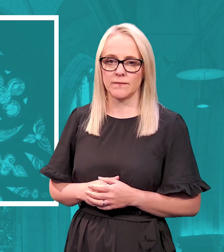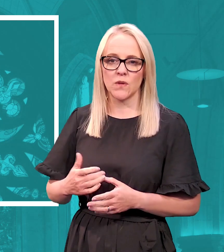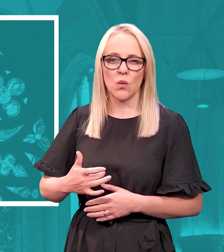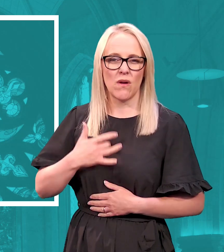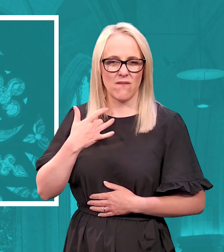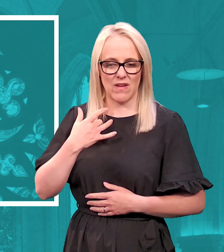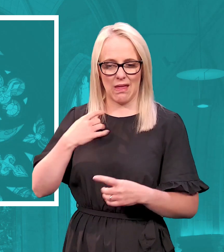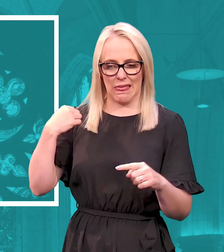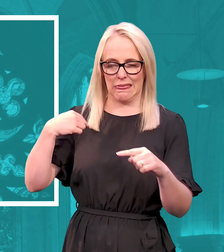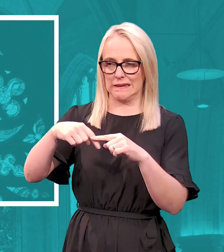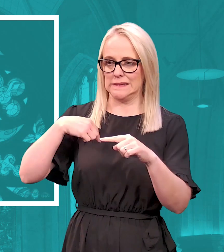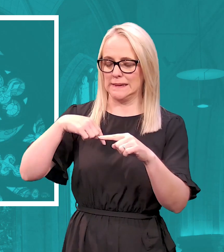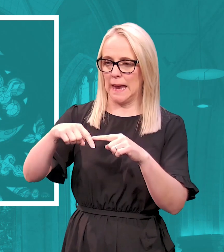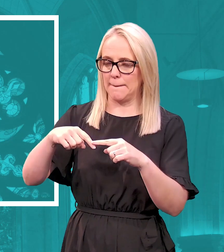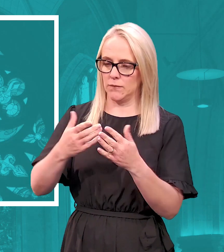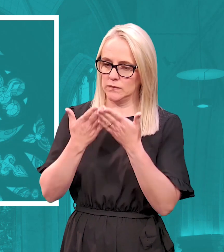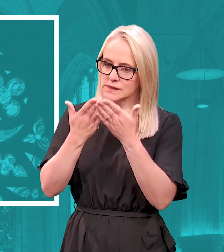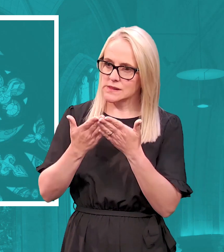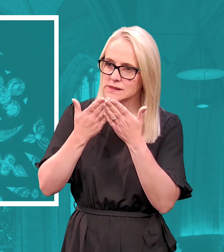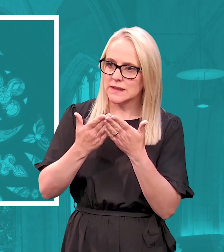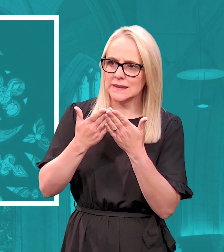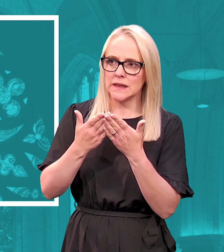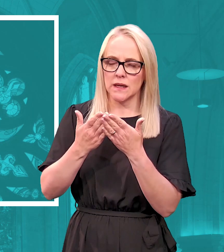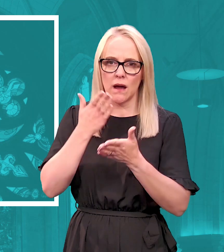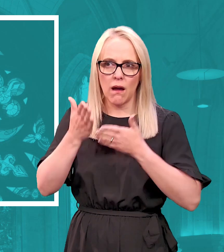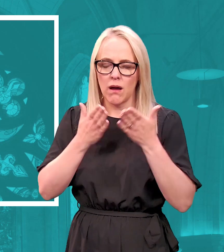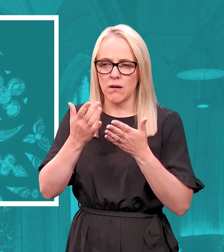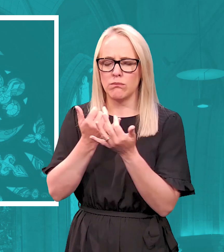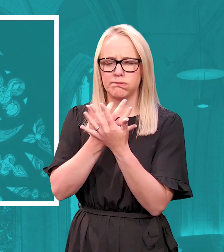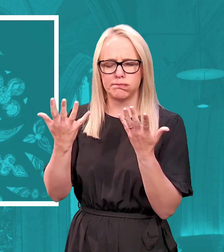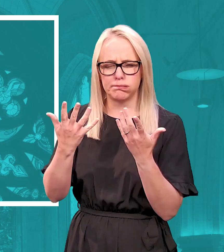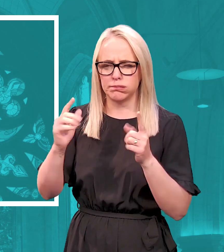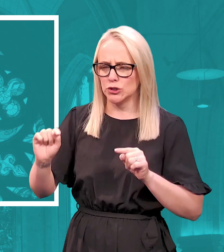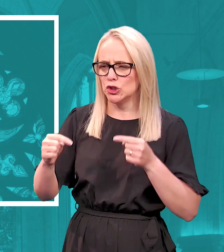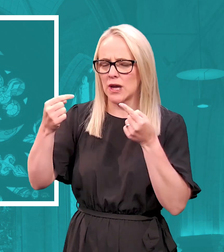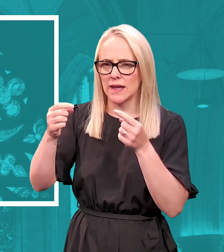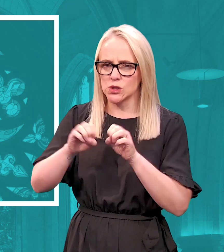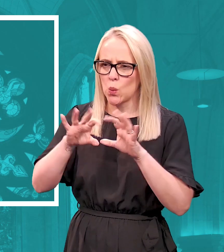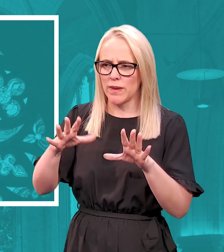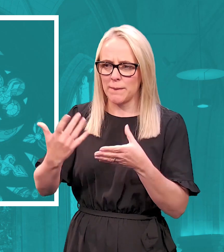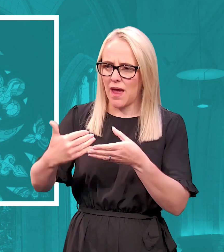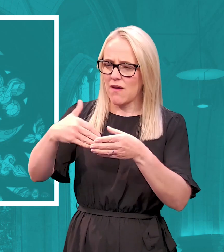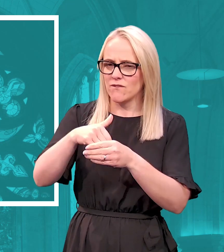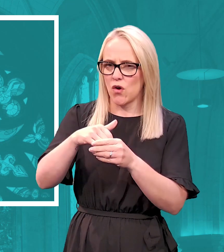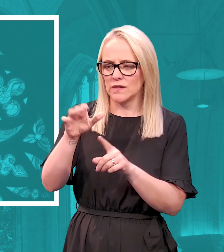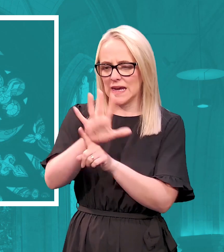and study brings enough challenge, without the added work that serving on a national committee will bring.